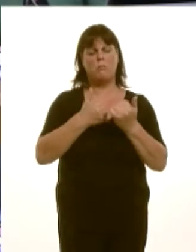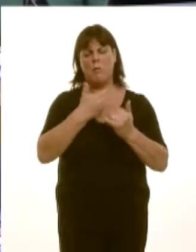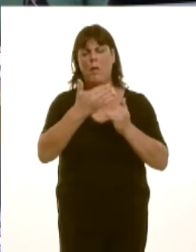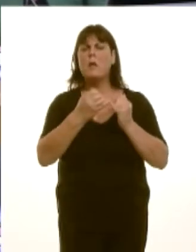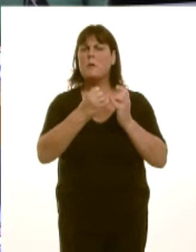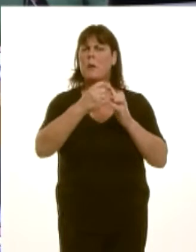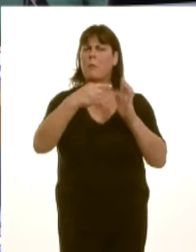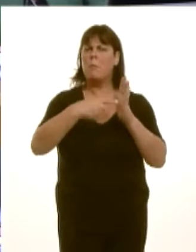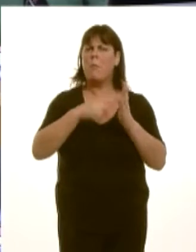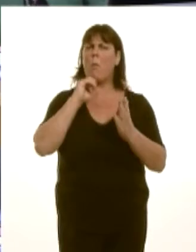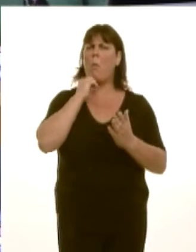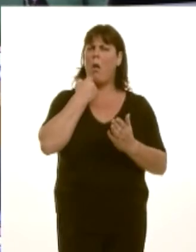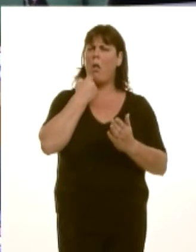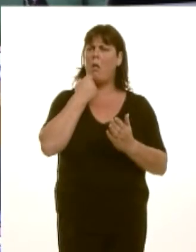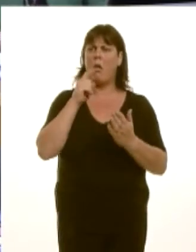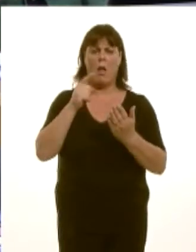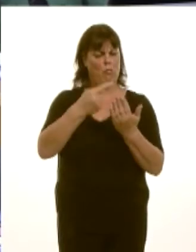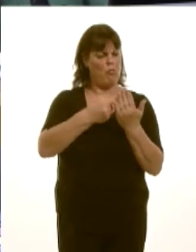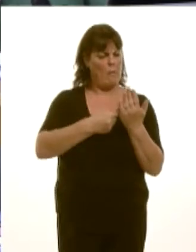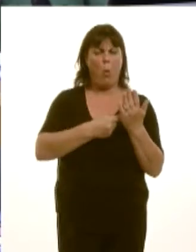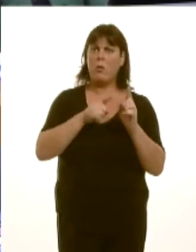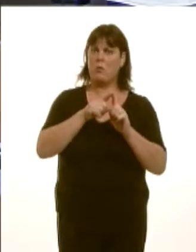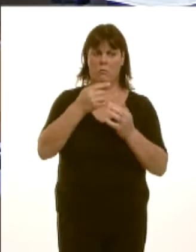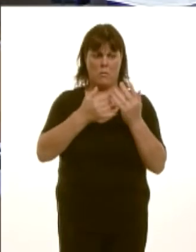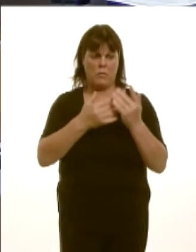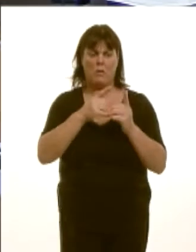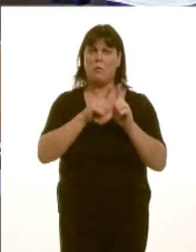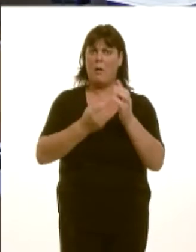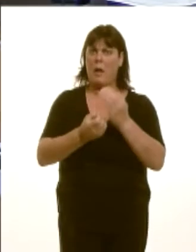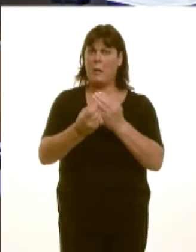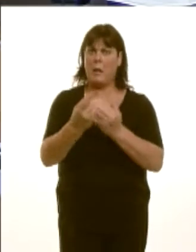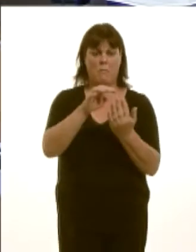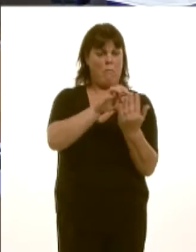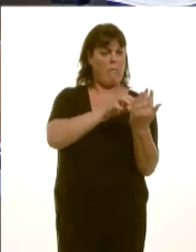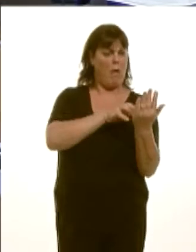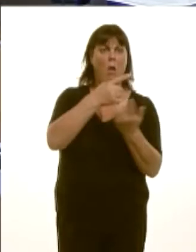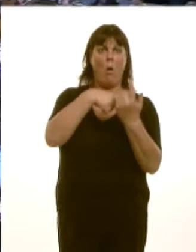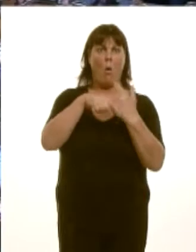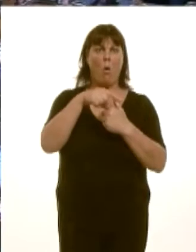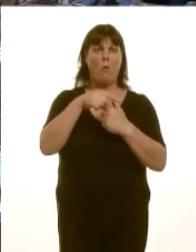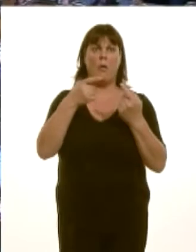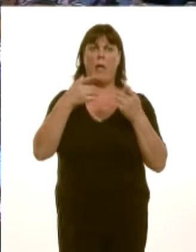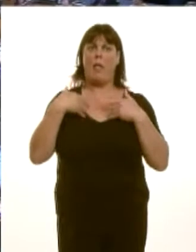Once the results are available, the Minister will consider what the study had to say.